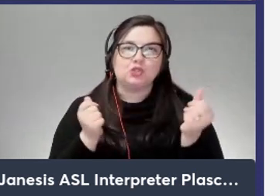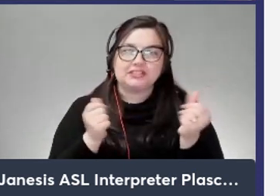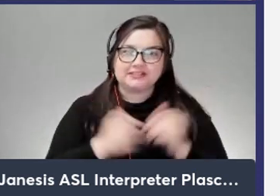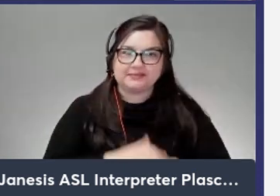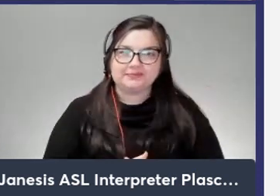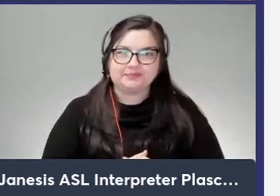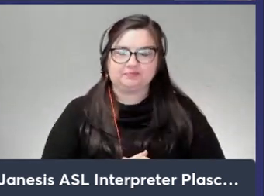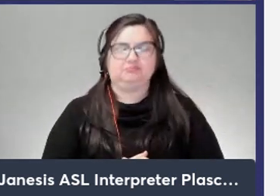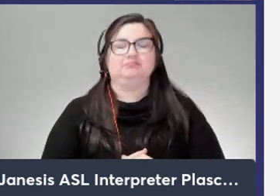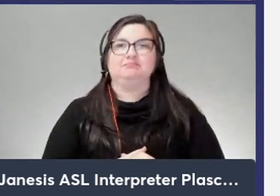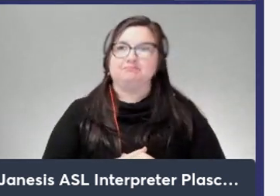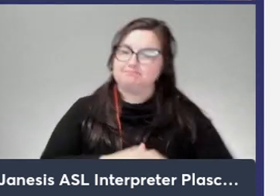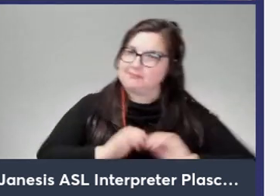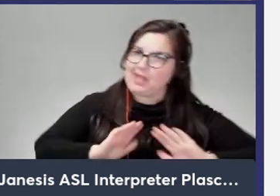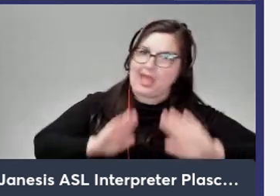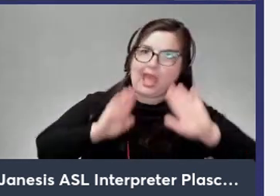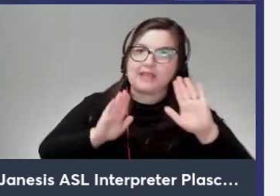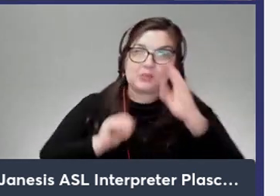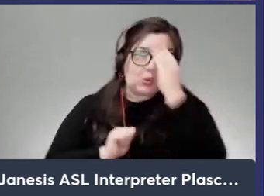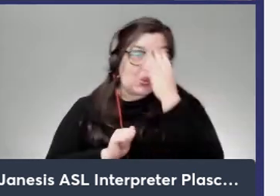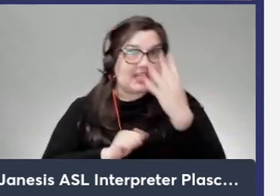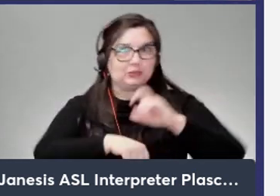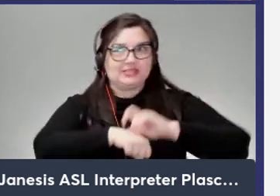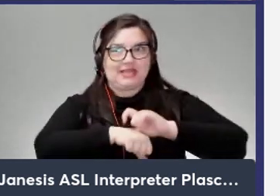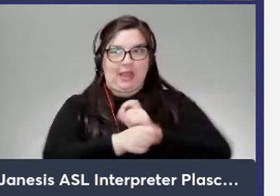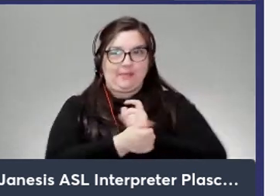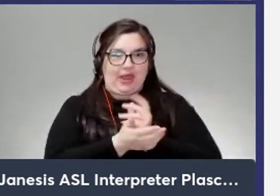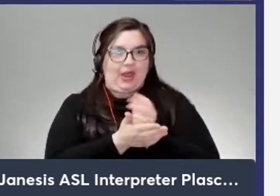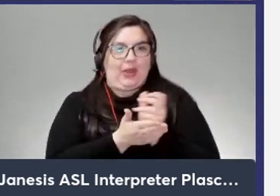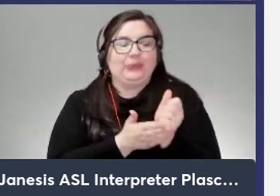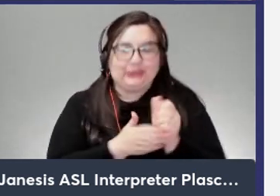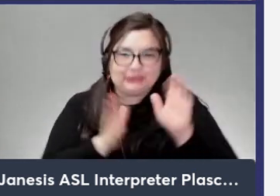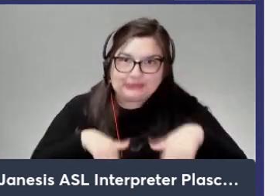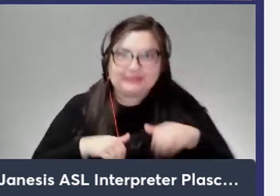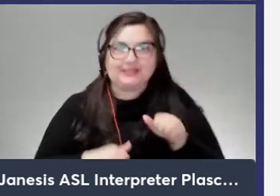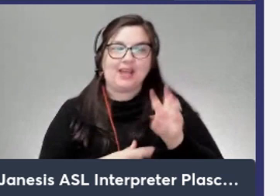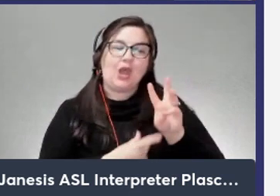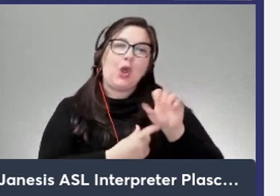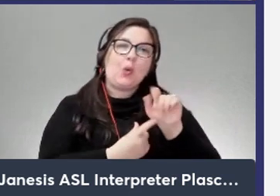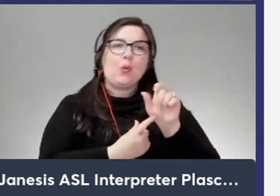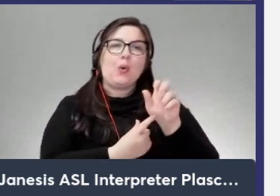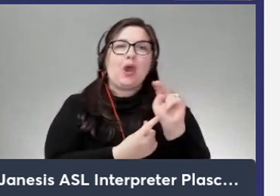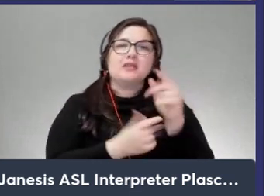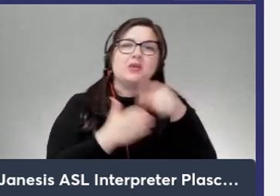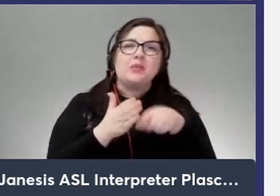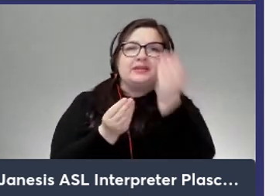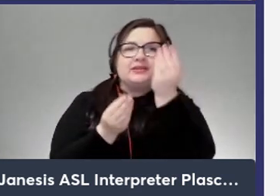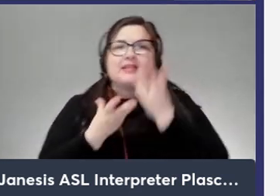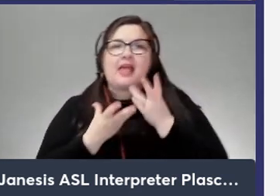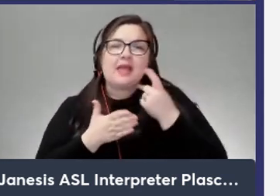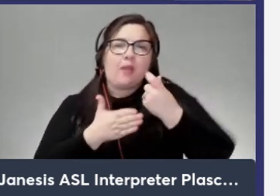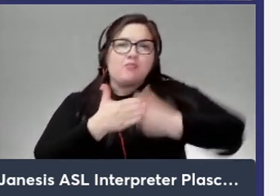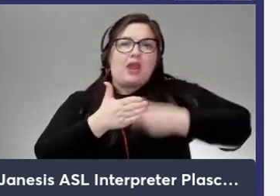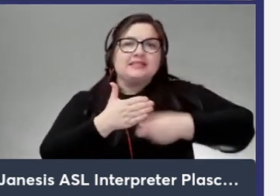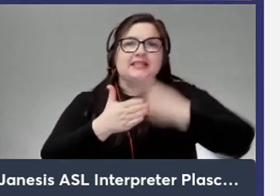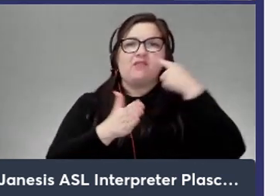Excellent. Well, we are just about out of time, Watson. What can you tell us a little bit about just the pricing model for our customers?